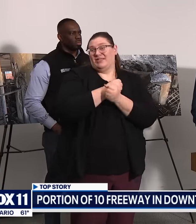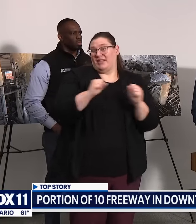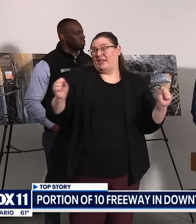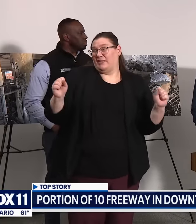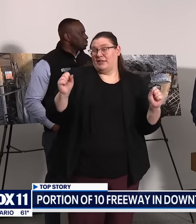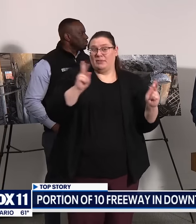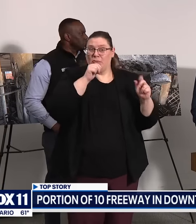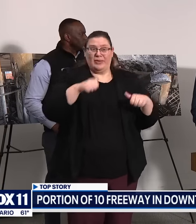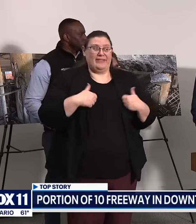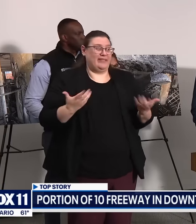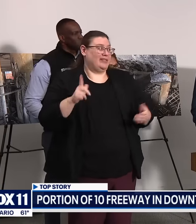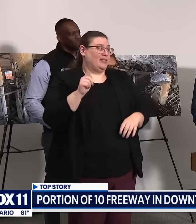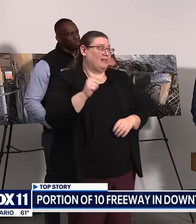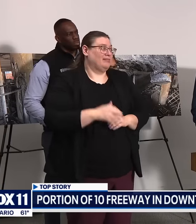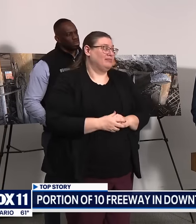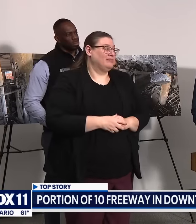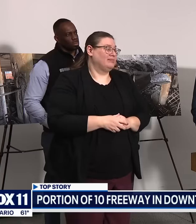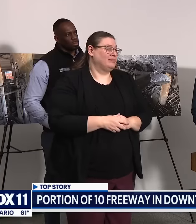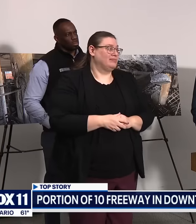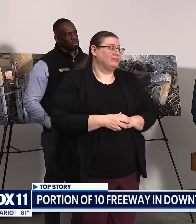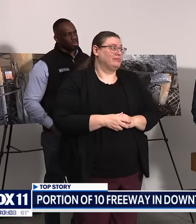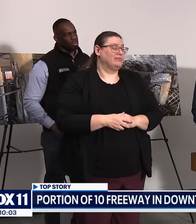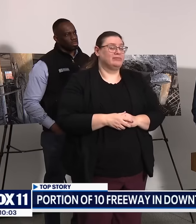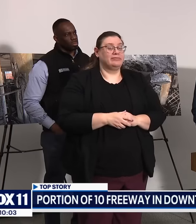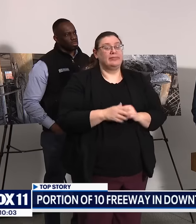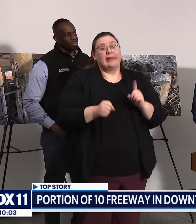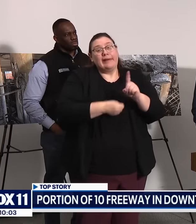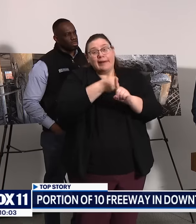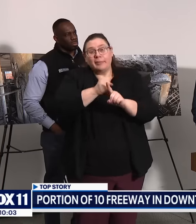quarter or every single day. It's other significant